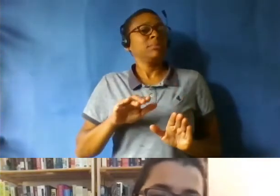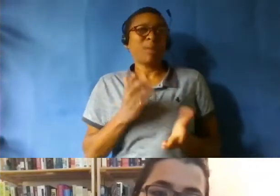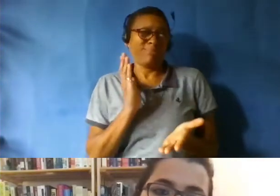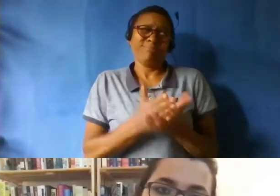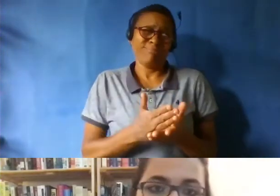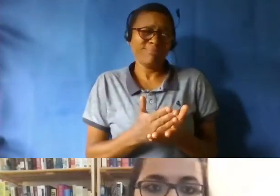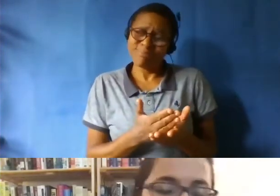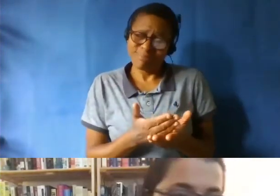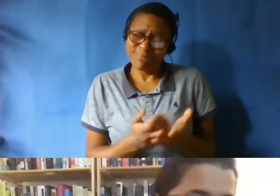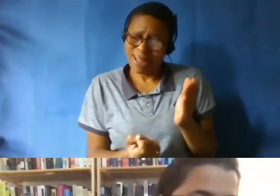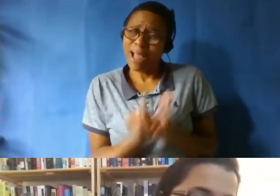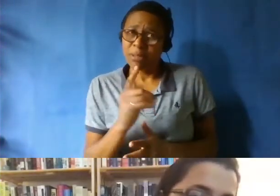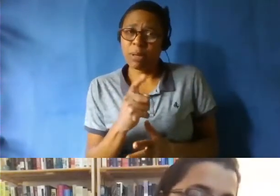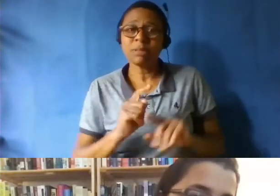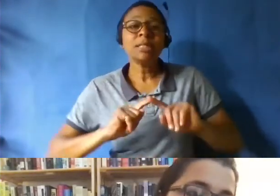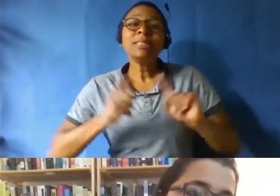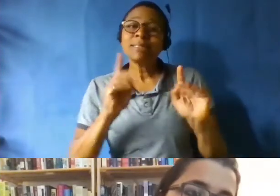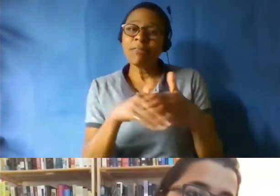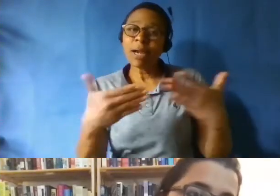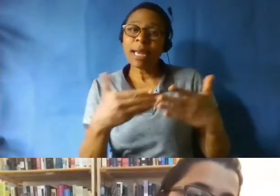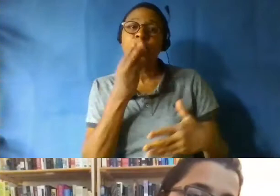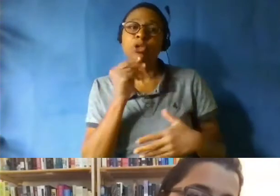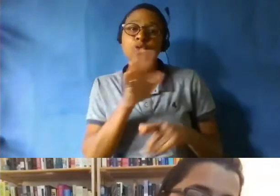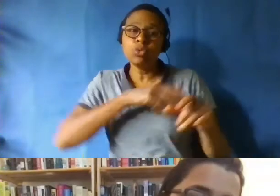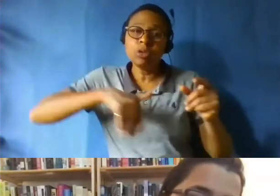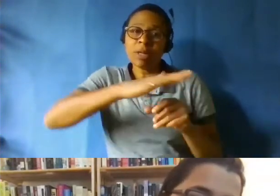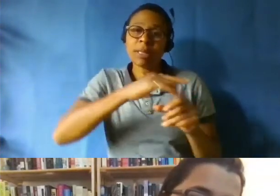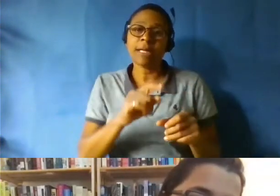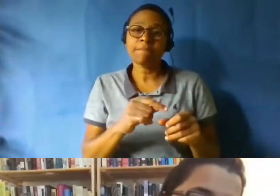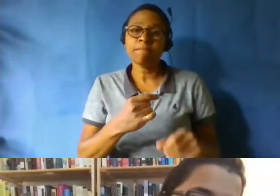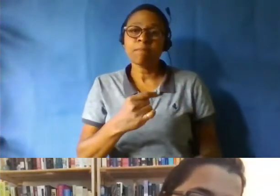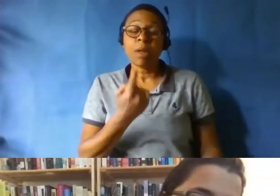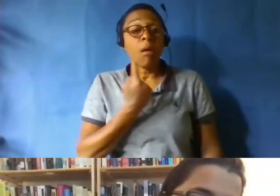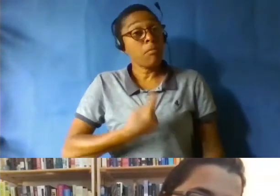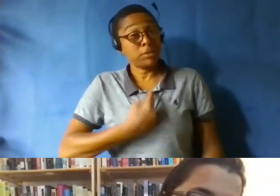languages so I've definitely seen a lot I didn't get a chance to include the